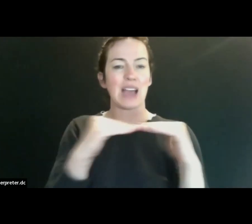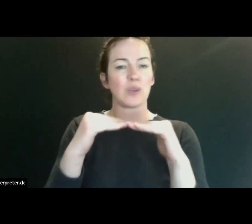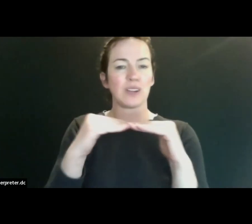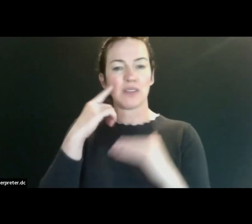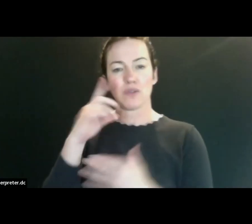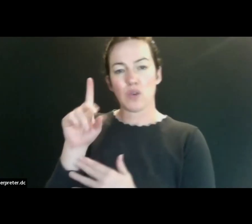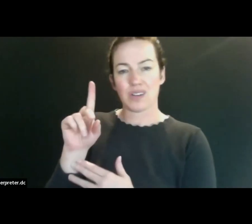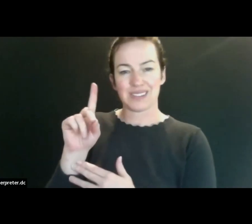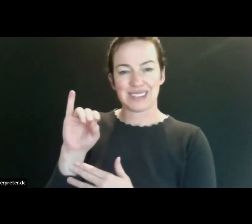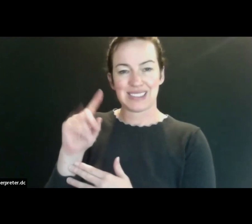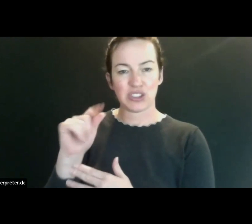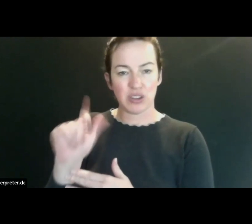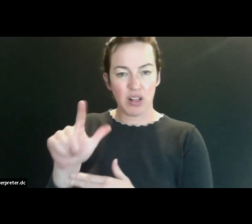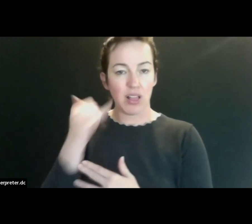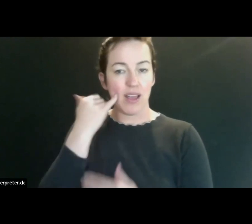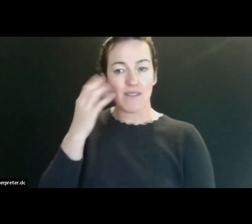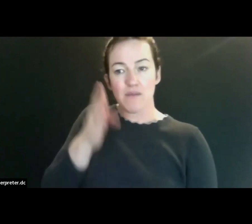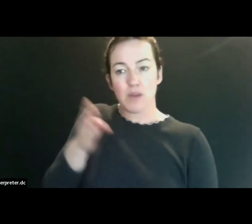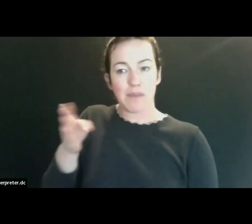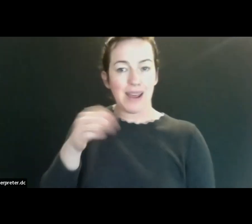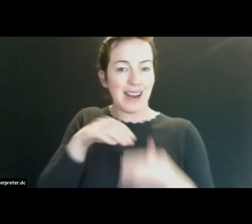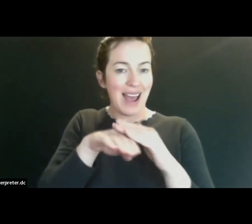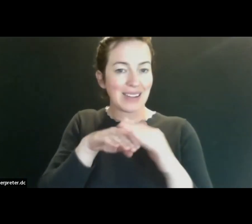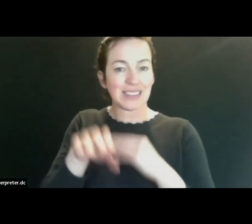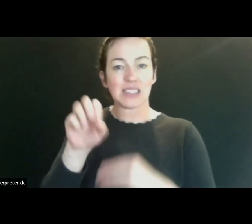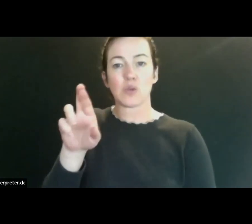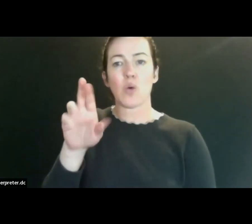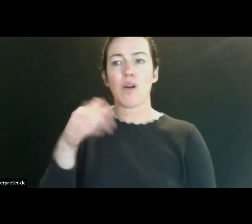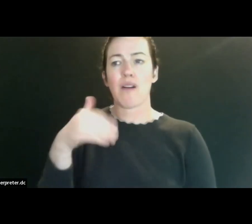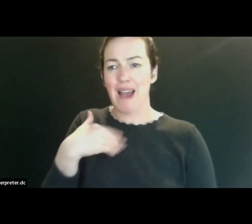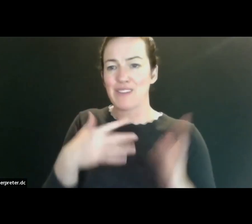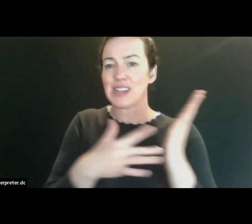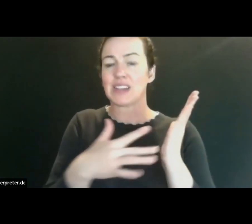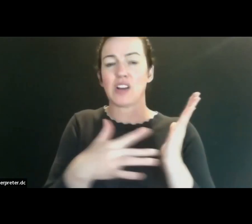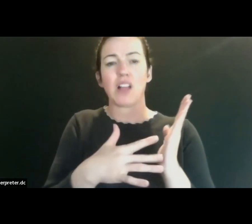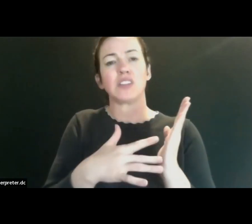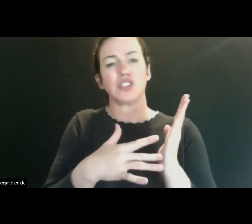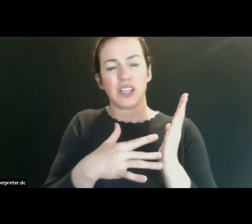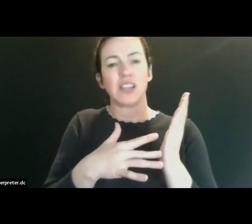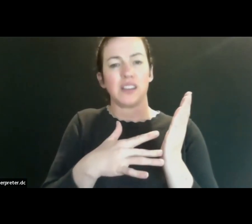folks that have broadband access, or the folks that have the technology pieces can move a